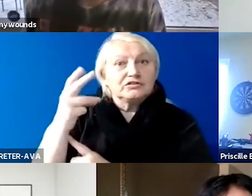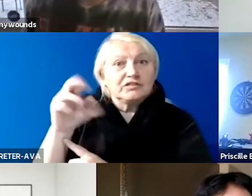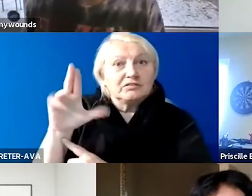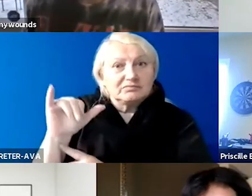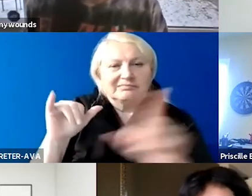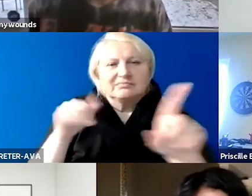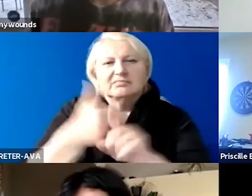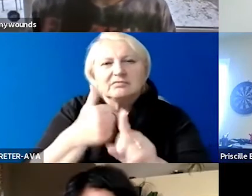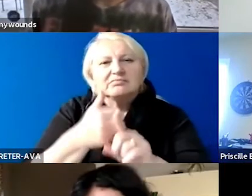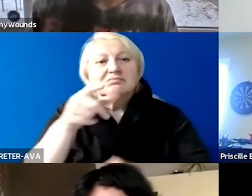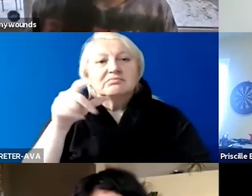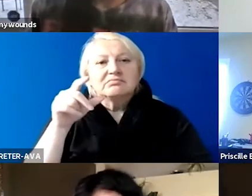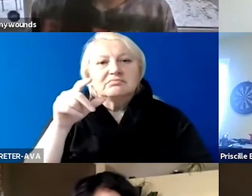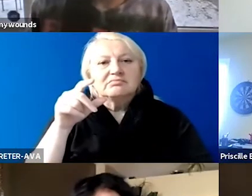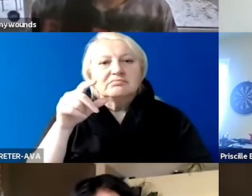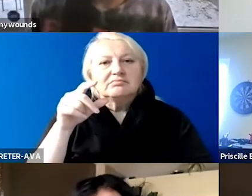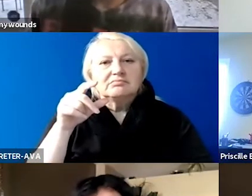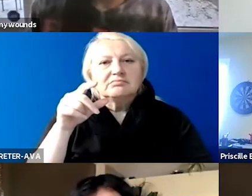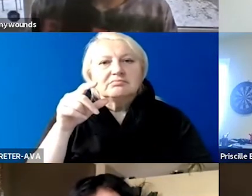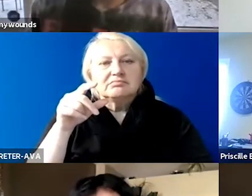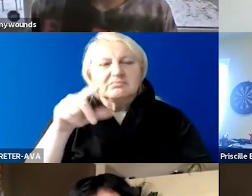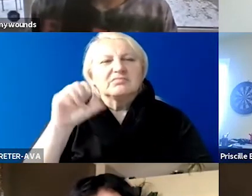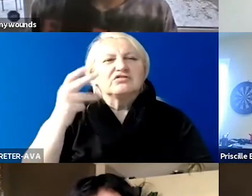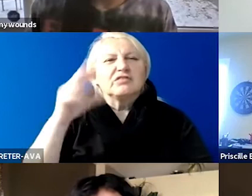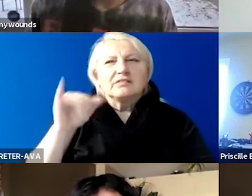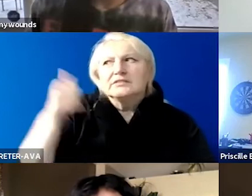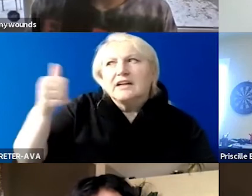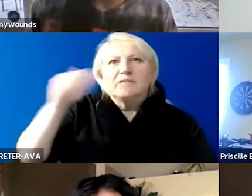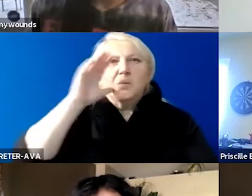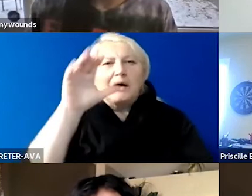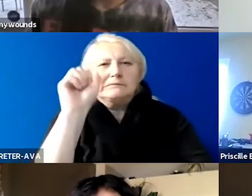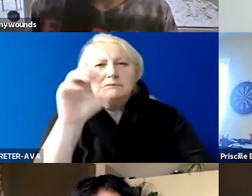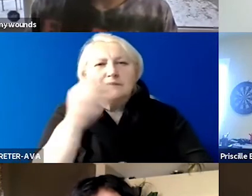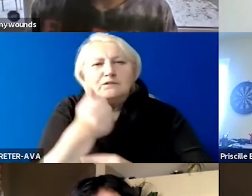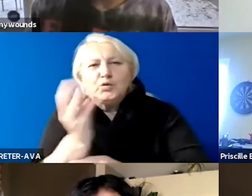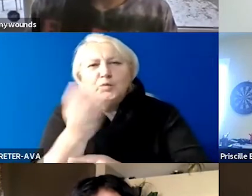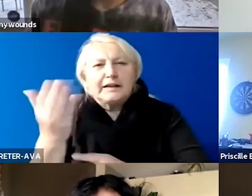offer us some things to keep in mind during our time together today. Over to you, Cherie.